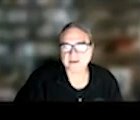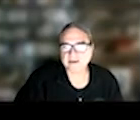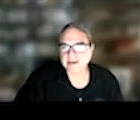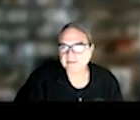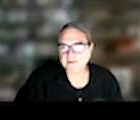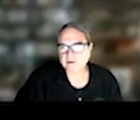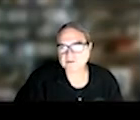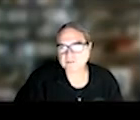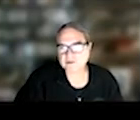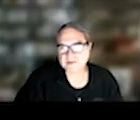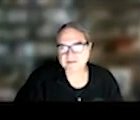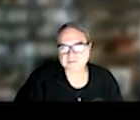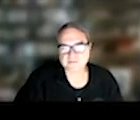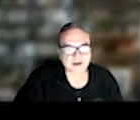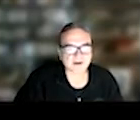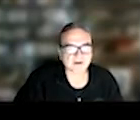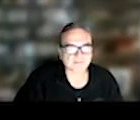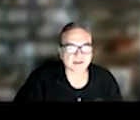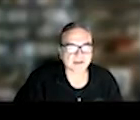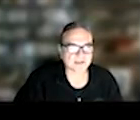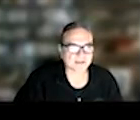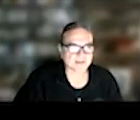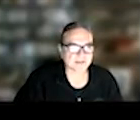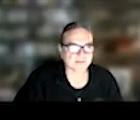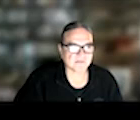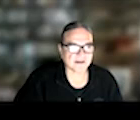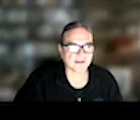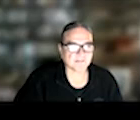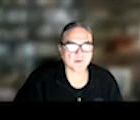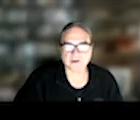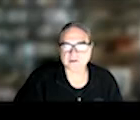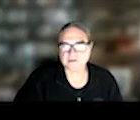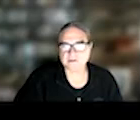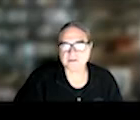and then from a cultural perspective prayer and reconnection is just so vitally important to